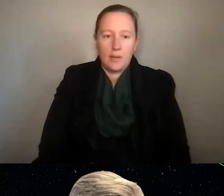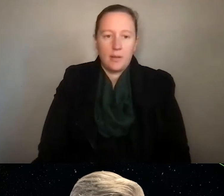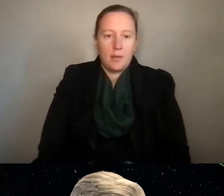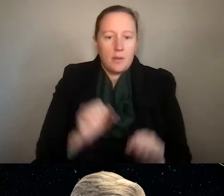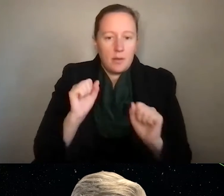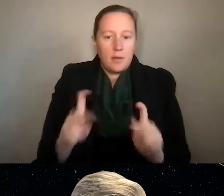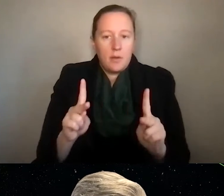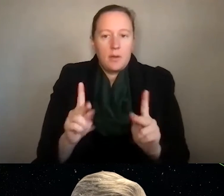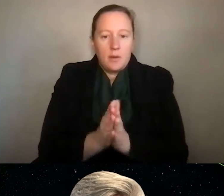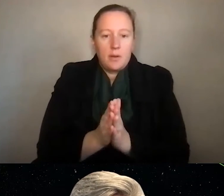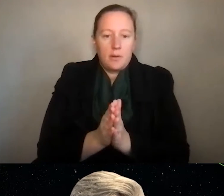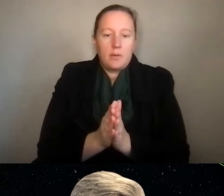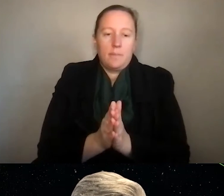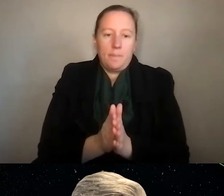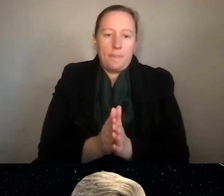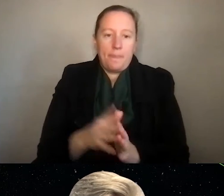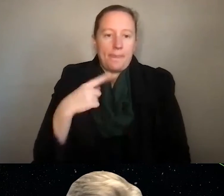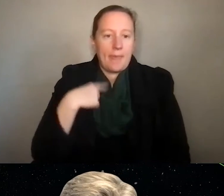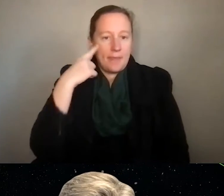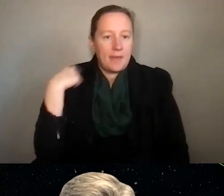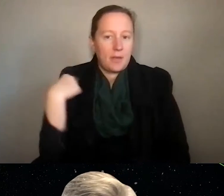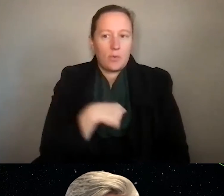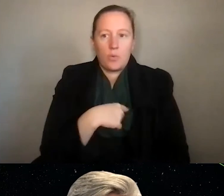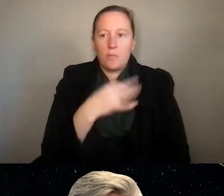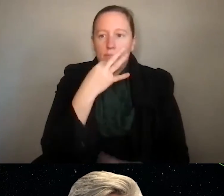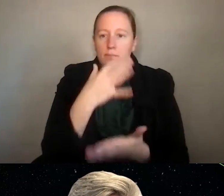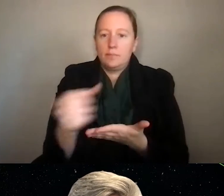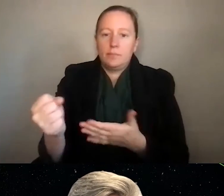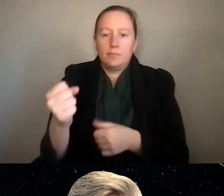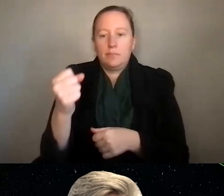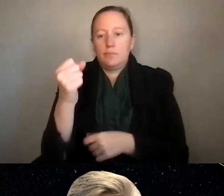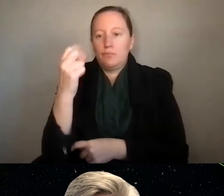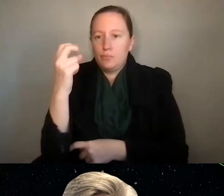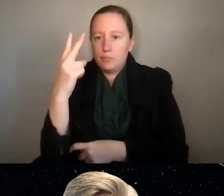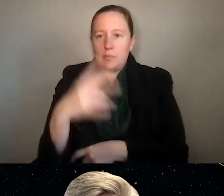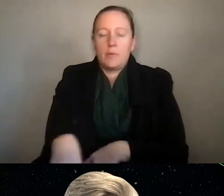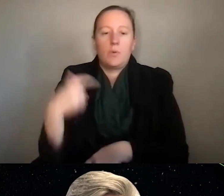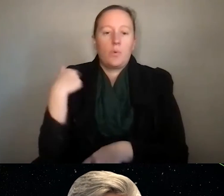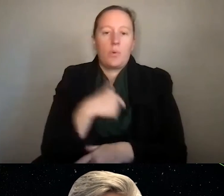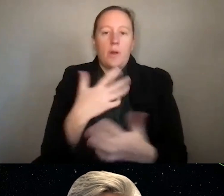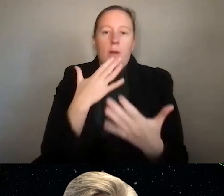I think we are almost at the top of the hour here, so we want to thank everybody for